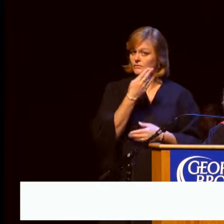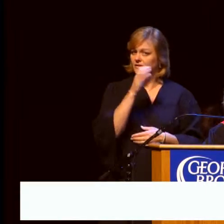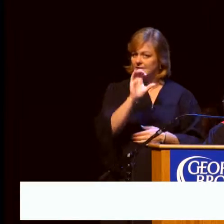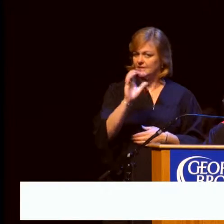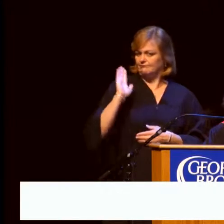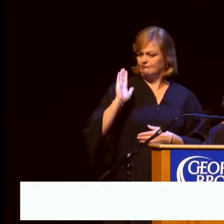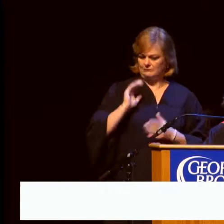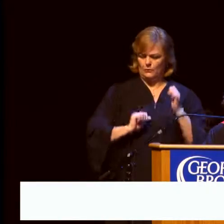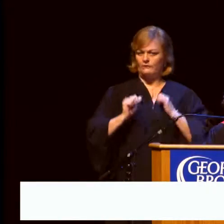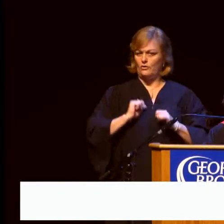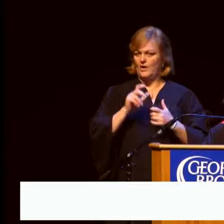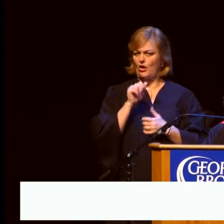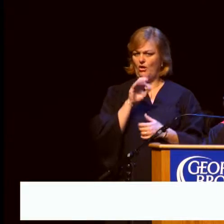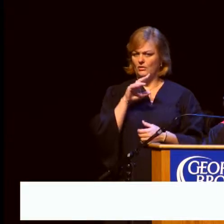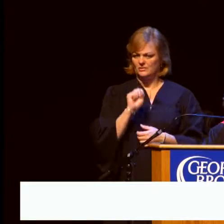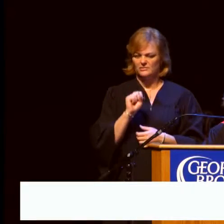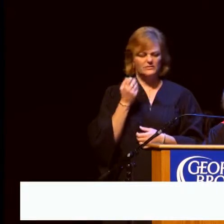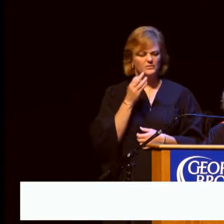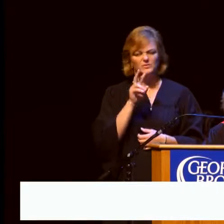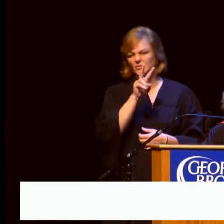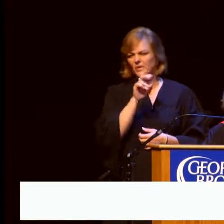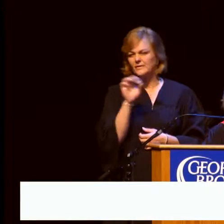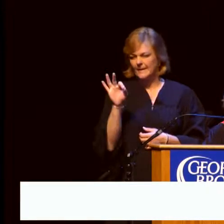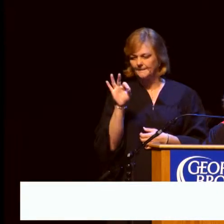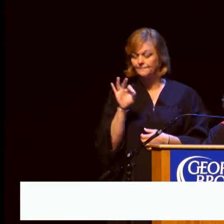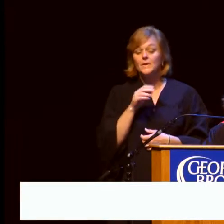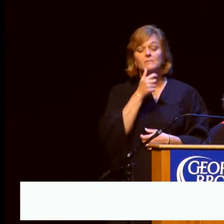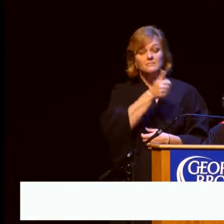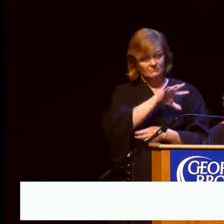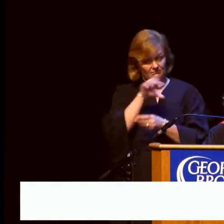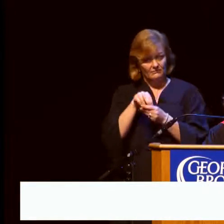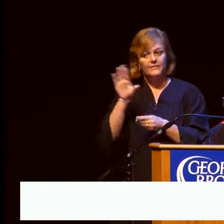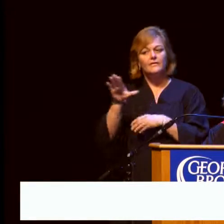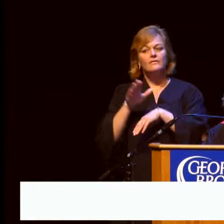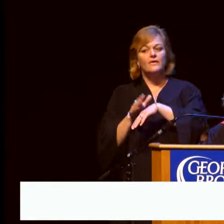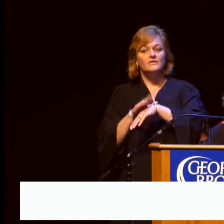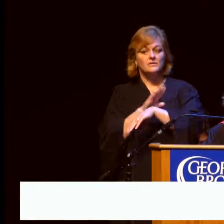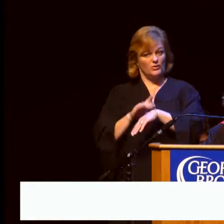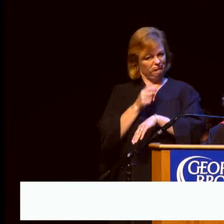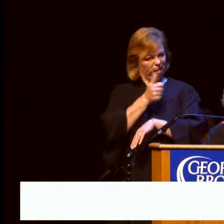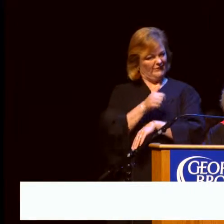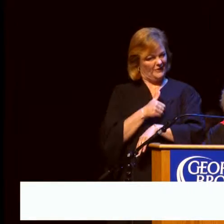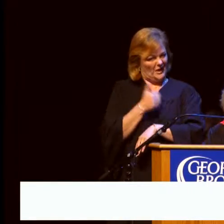HE IS THE YOUNGEST MEMBER OF THEIR ADVISORY BOARD AND IS CURRENTLY STARRING IN THE HIT SHOW WAR HORSE.